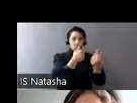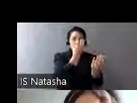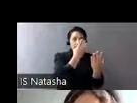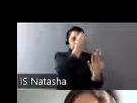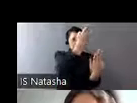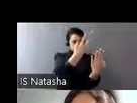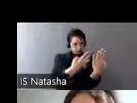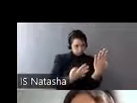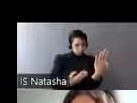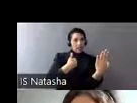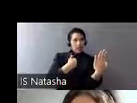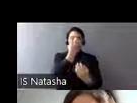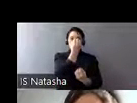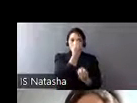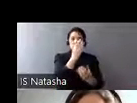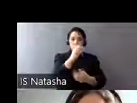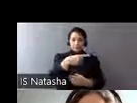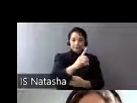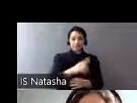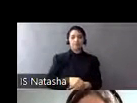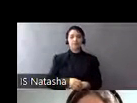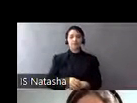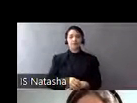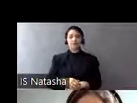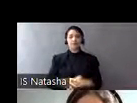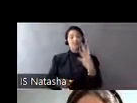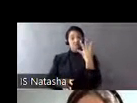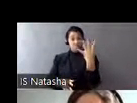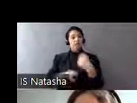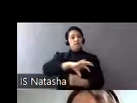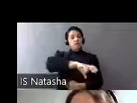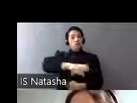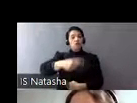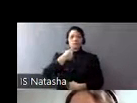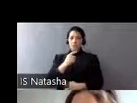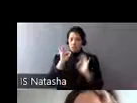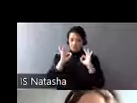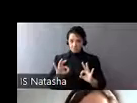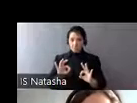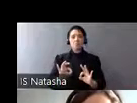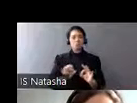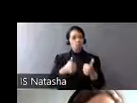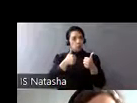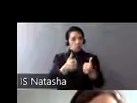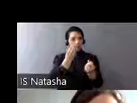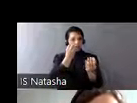There was four countries where they say that it did provide them with accurate information.